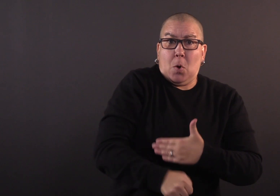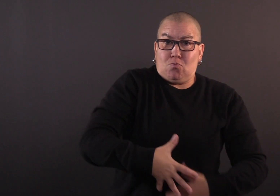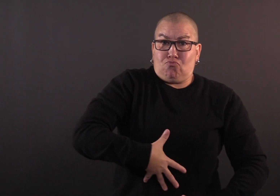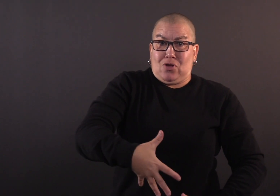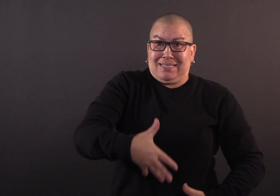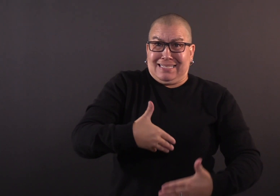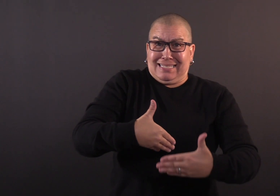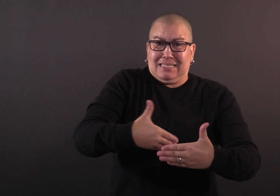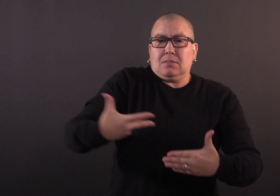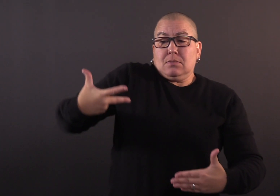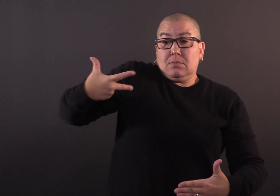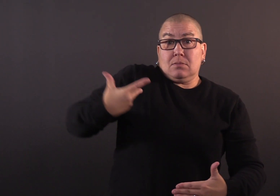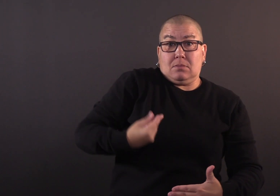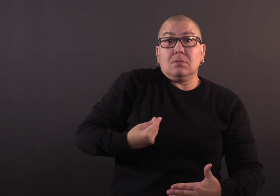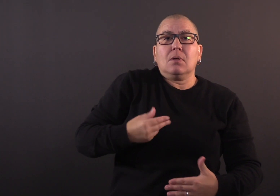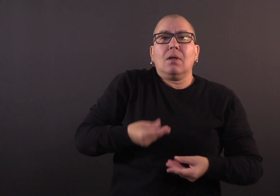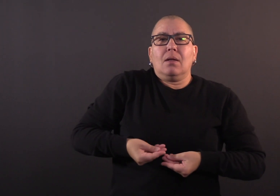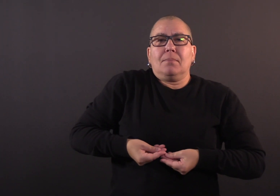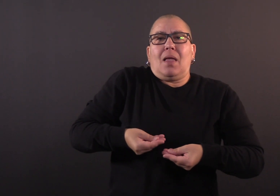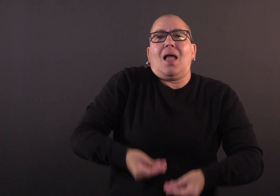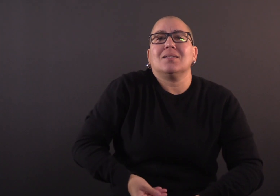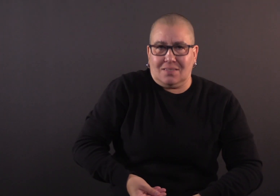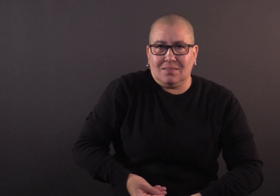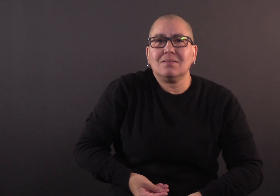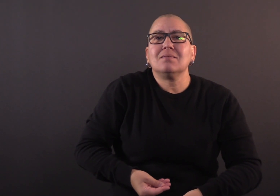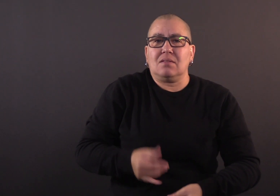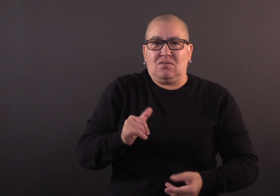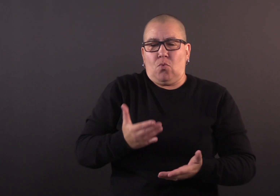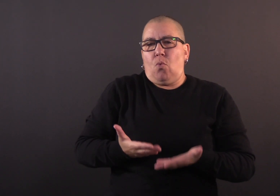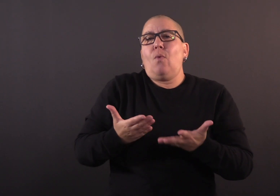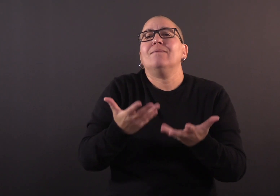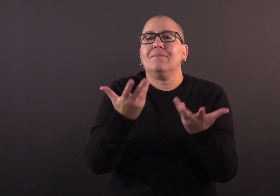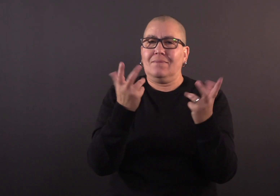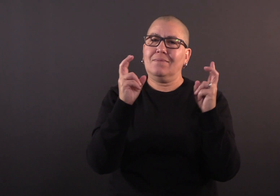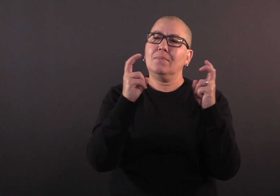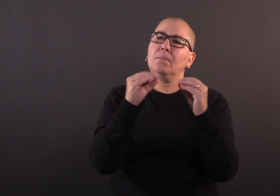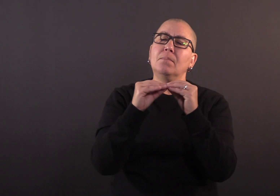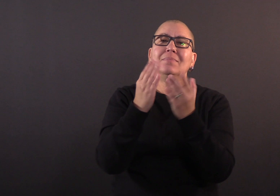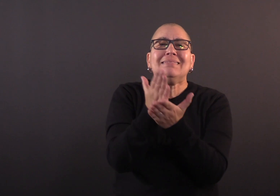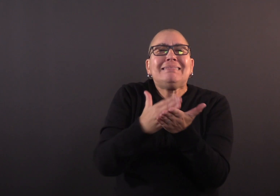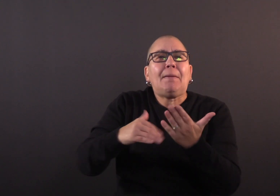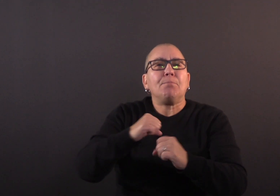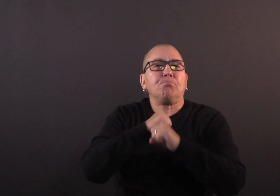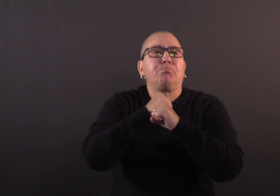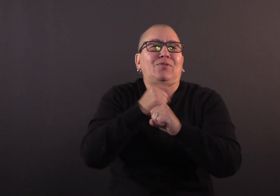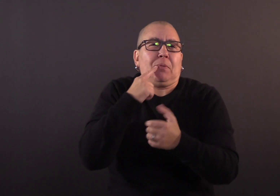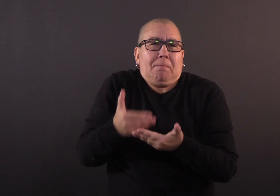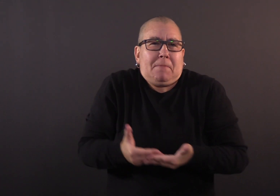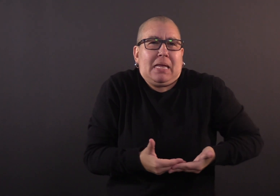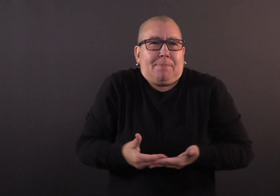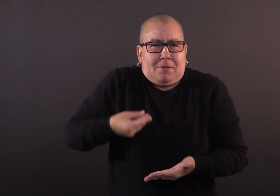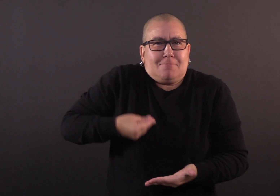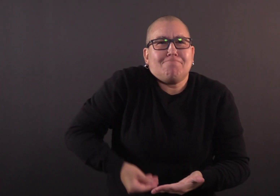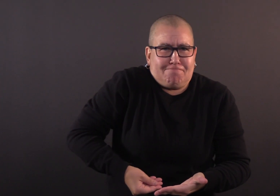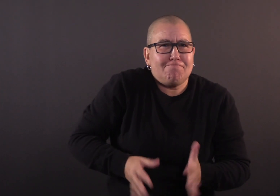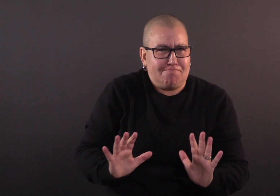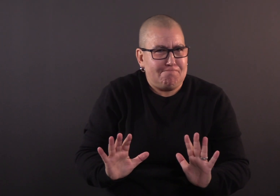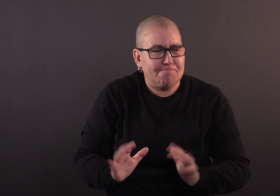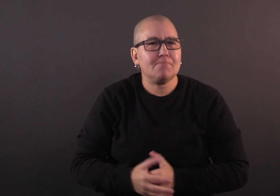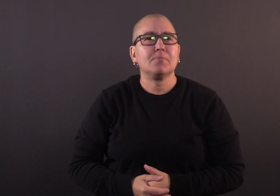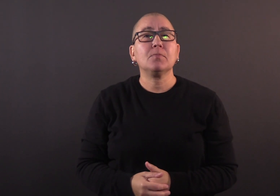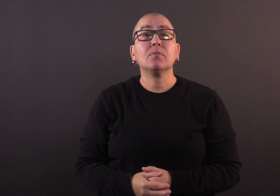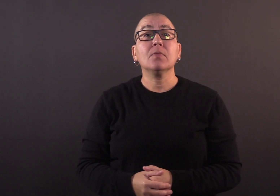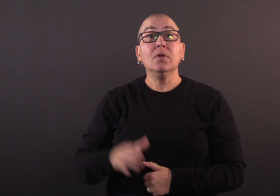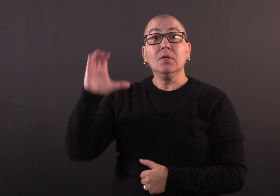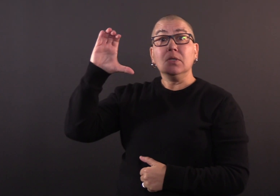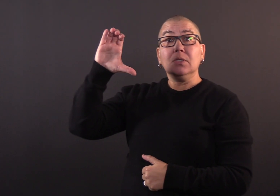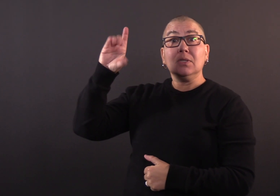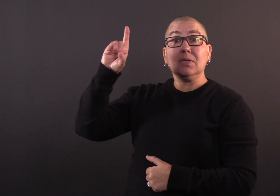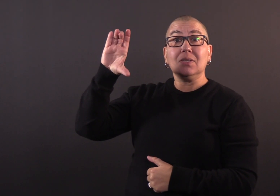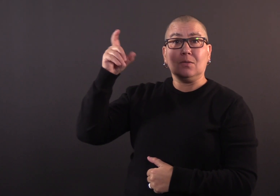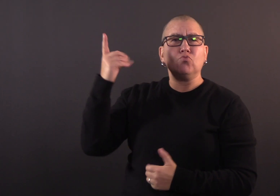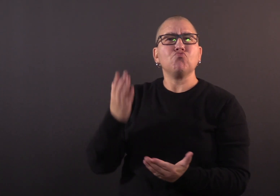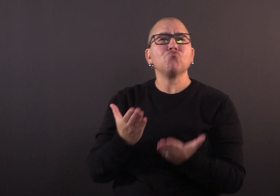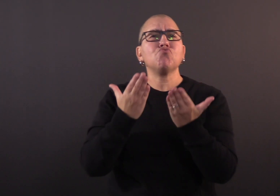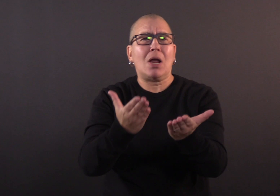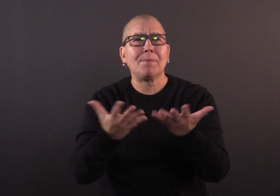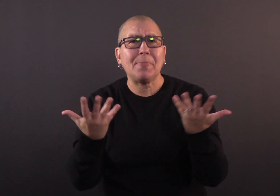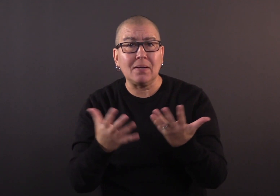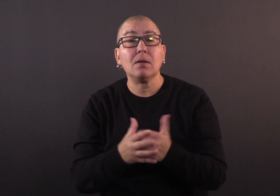vaccinations be offered between September and January, when RSV tends to be most common.